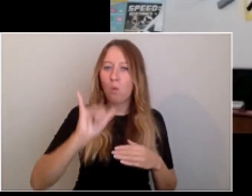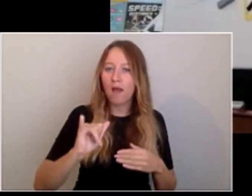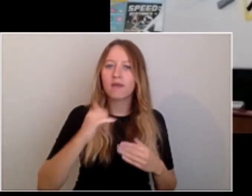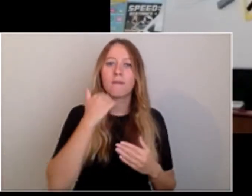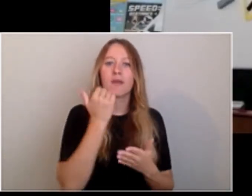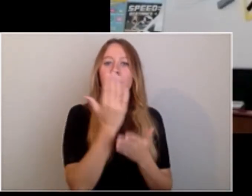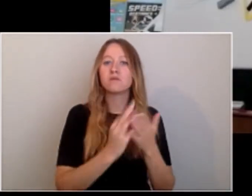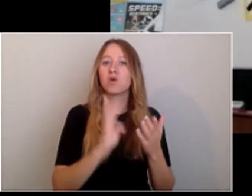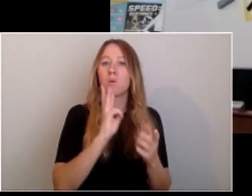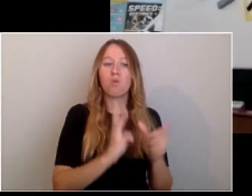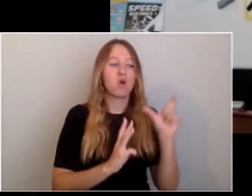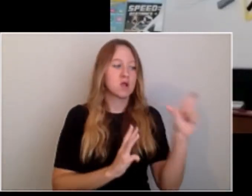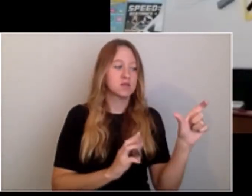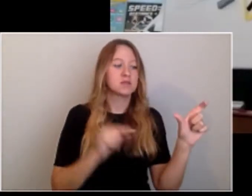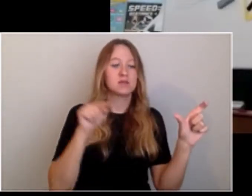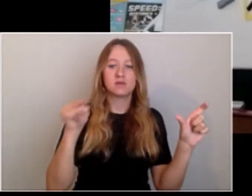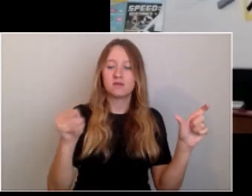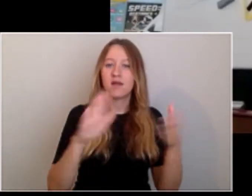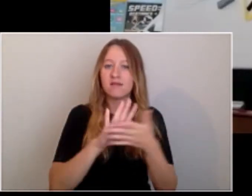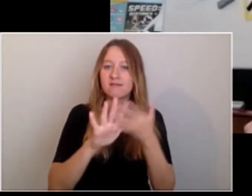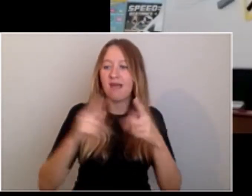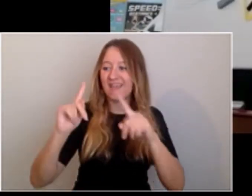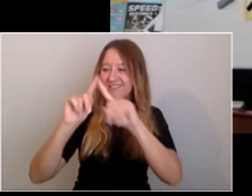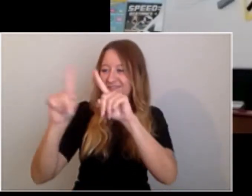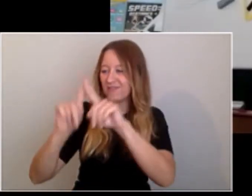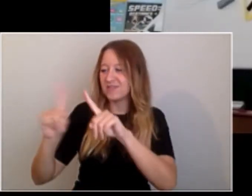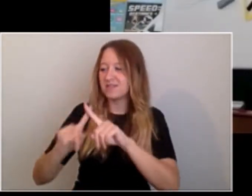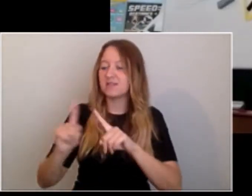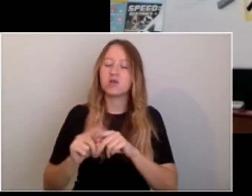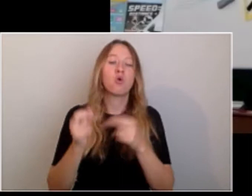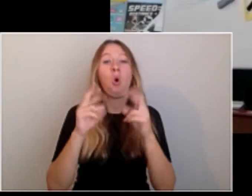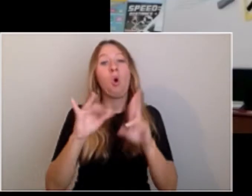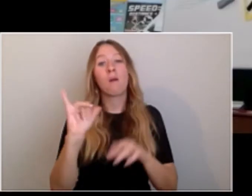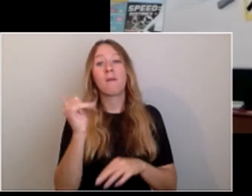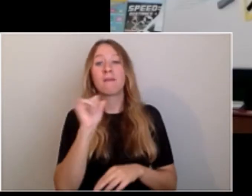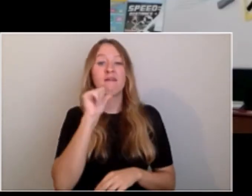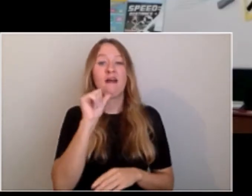are some words which would have different signs, maybe no signs